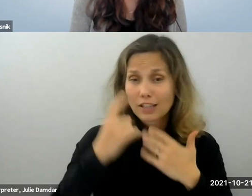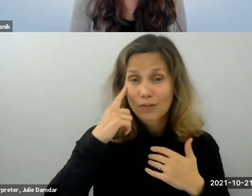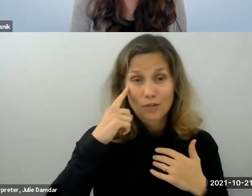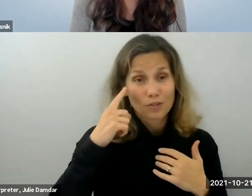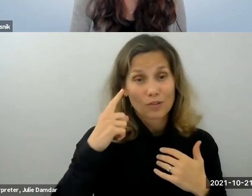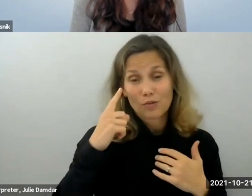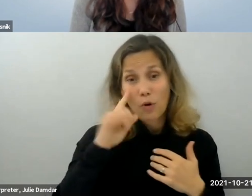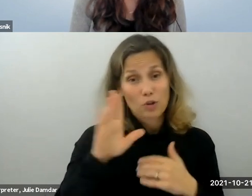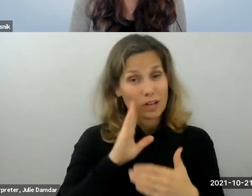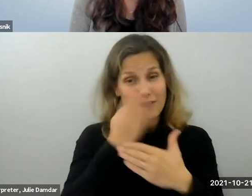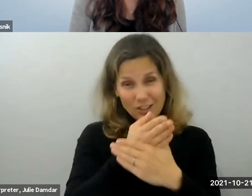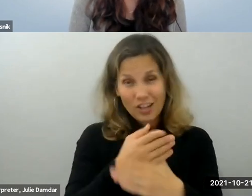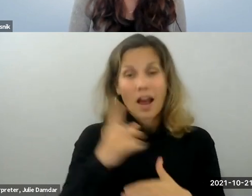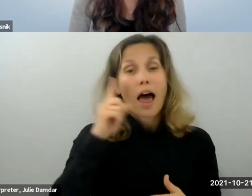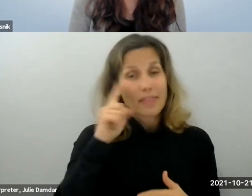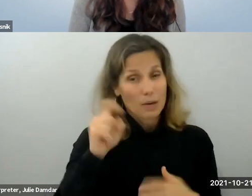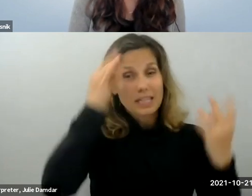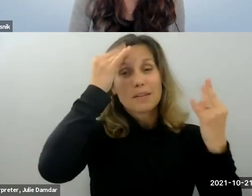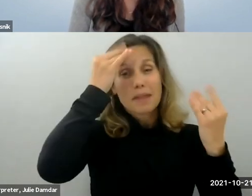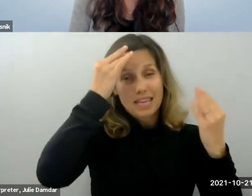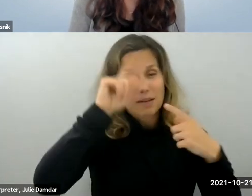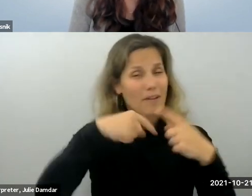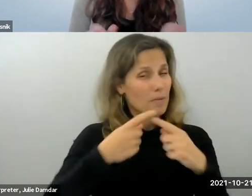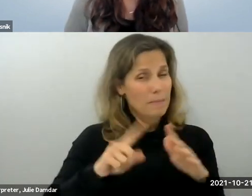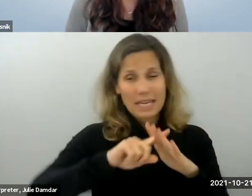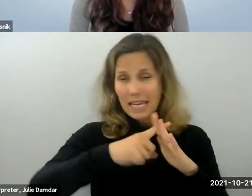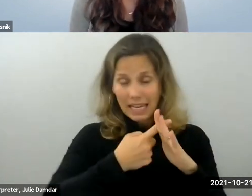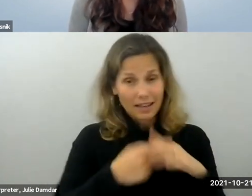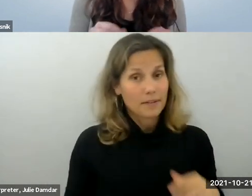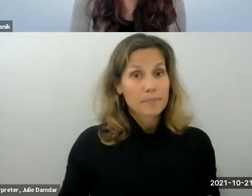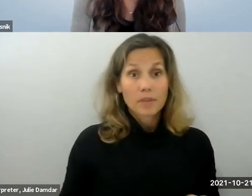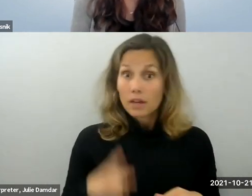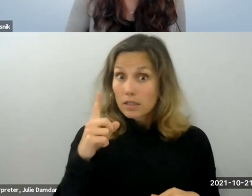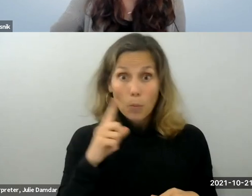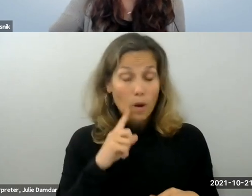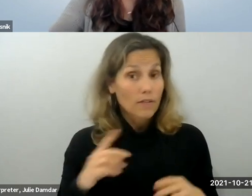Lisa Saldana (she/her/hers): intervention, I think we should be thinking about it from the very beginning, I think that's one of our biggest challenges with interventions.